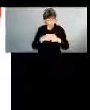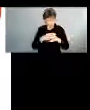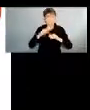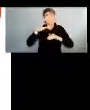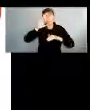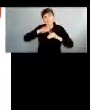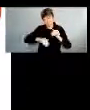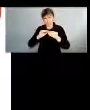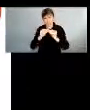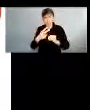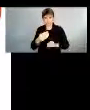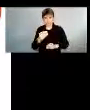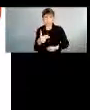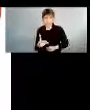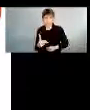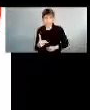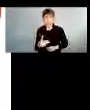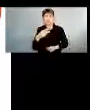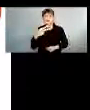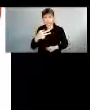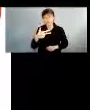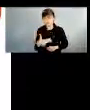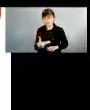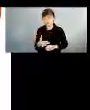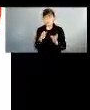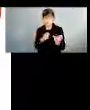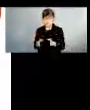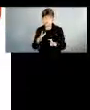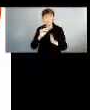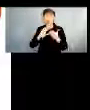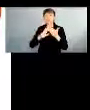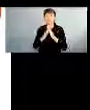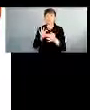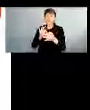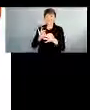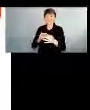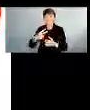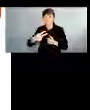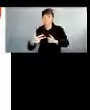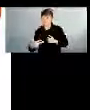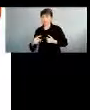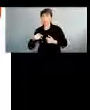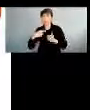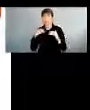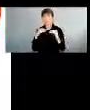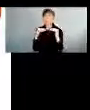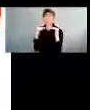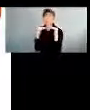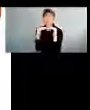equally. The reason for this is because these projects are typically more internally focused